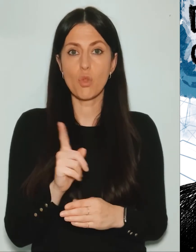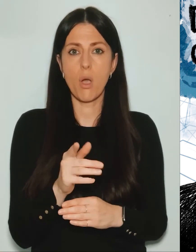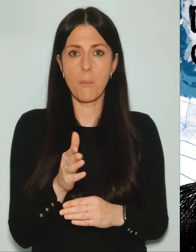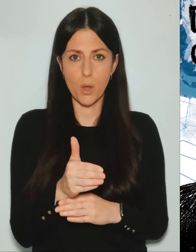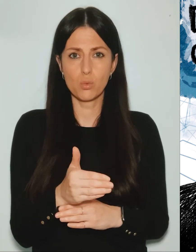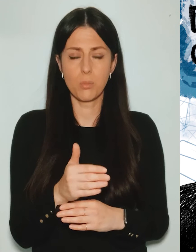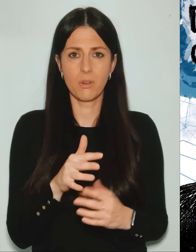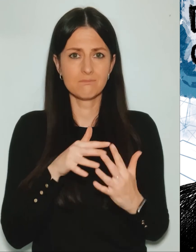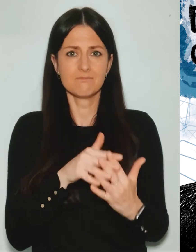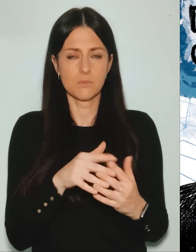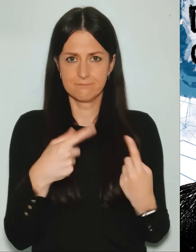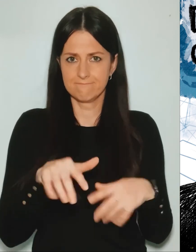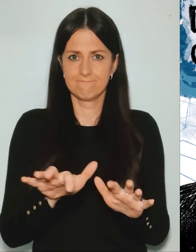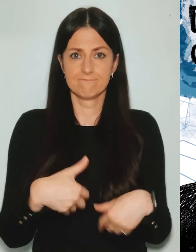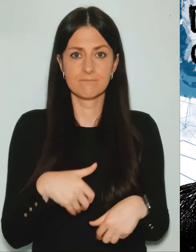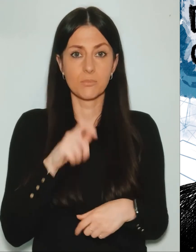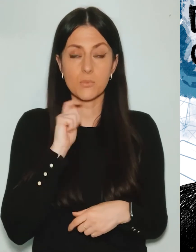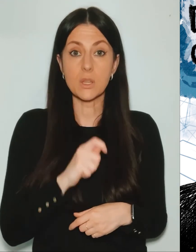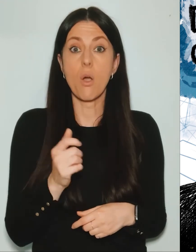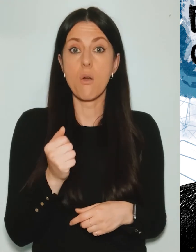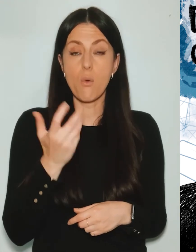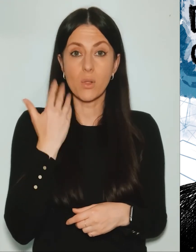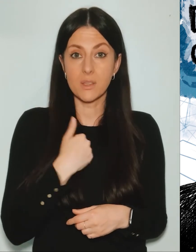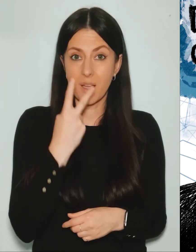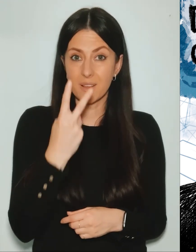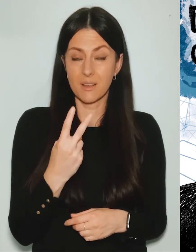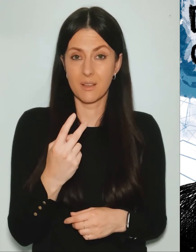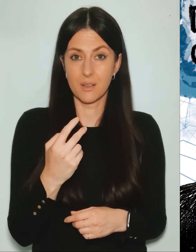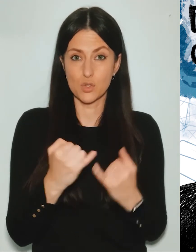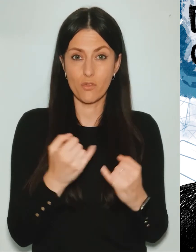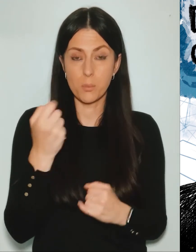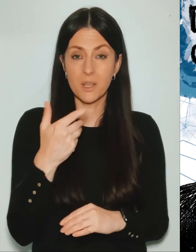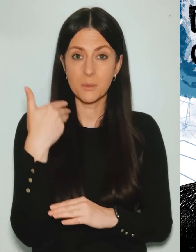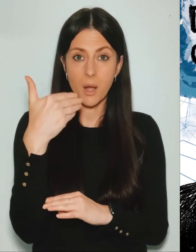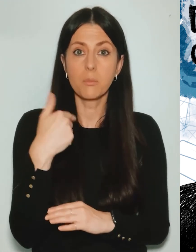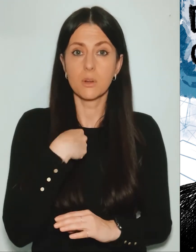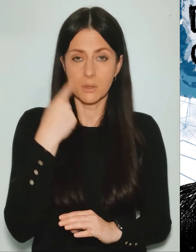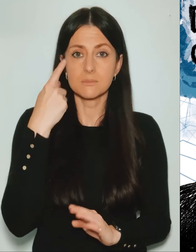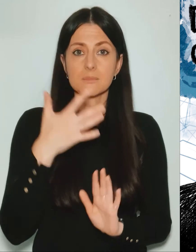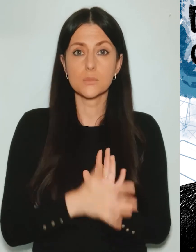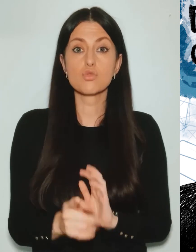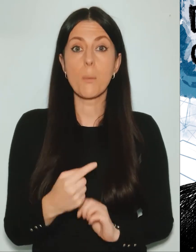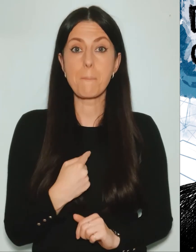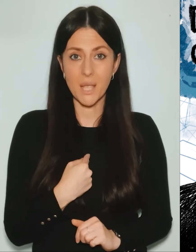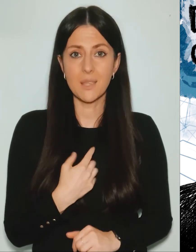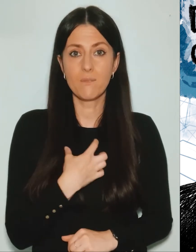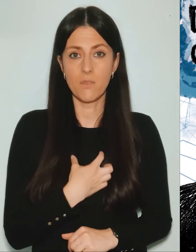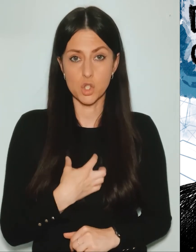but when I saw that yellow-blue flag, I realized that it was important for me to live in Ukraine.